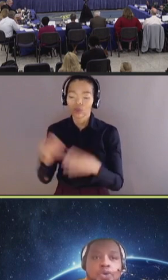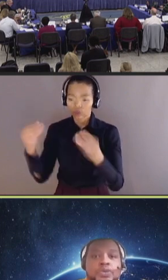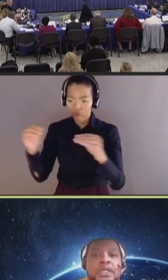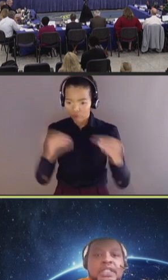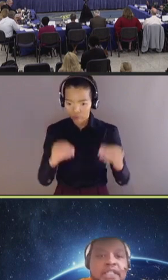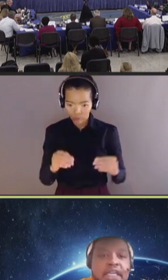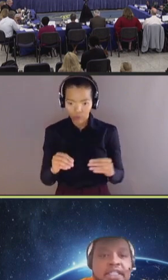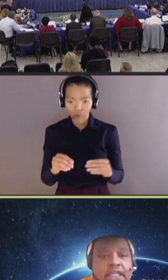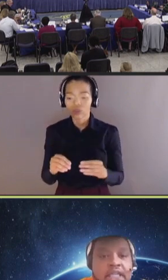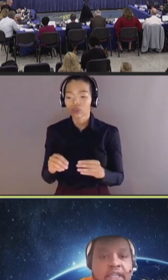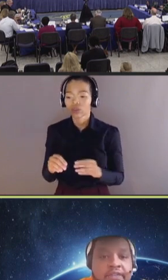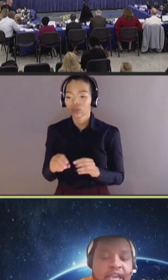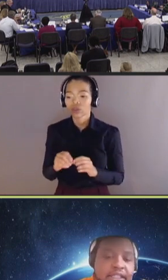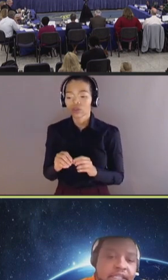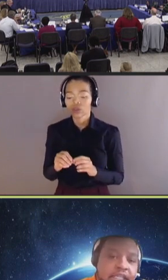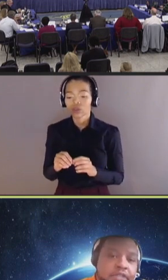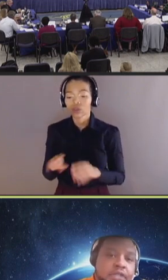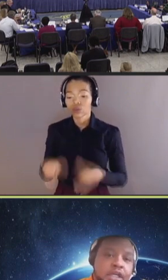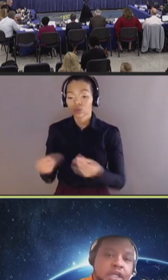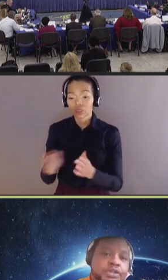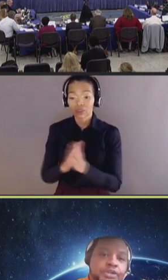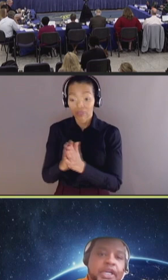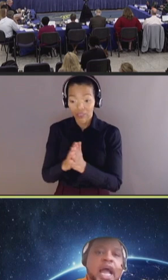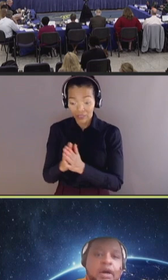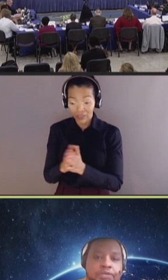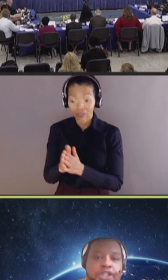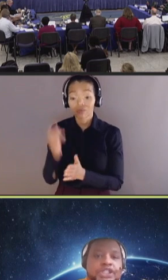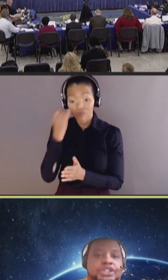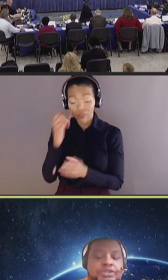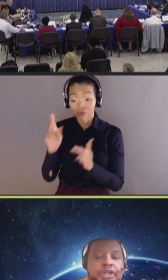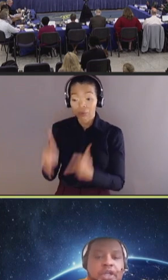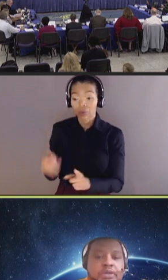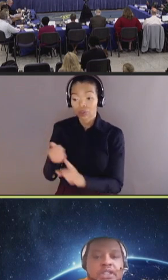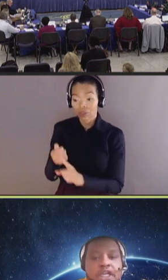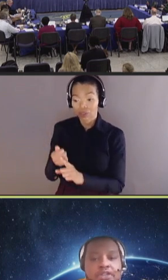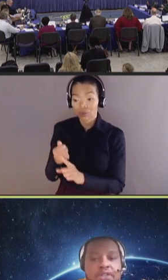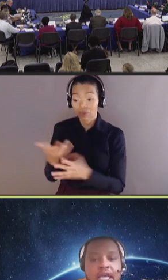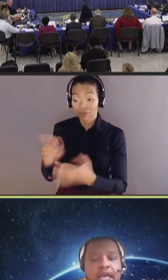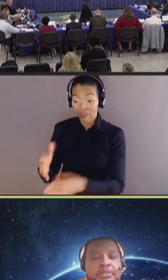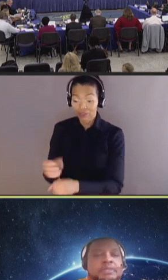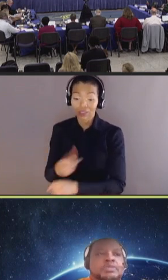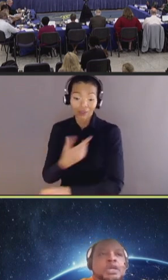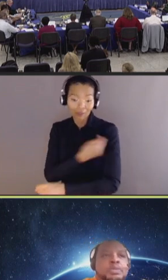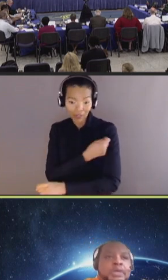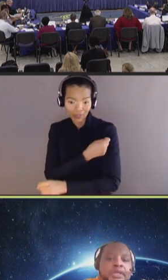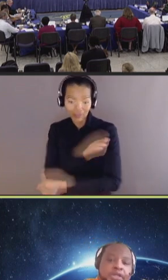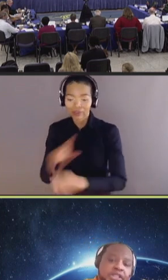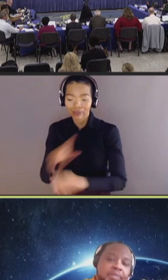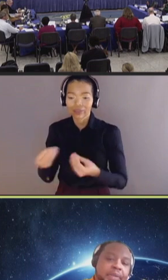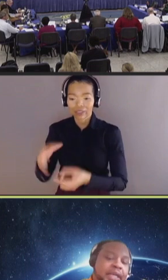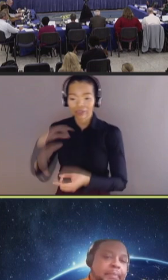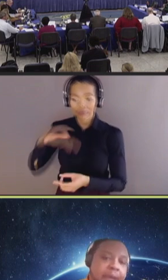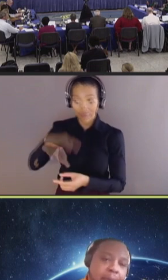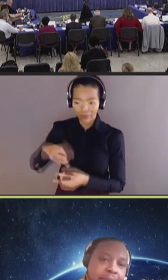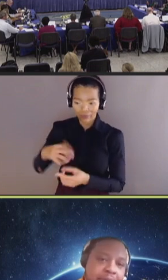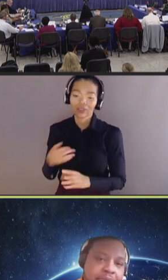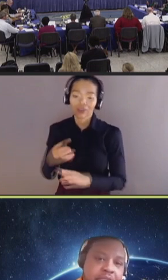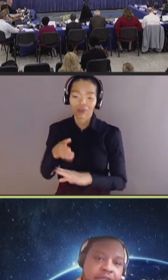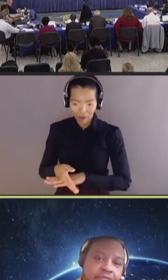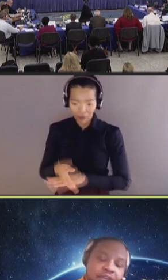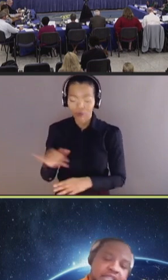who did get the vaccine during outreach and during those scheduled times. We participated in pop up